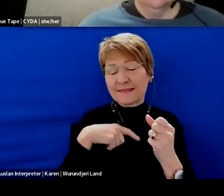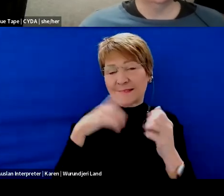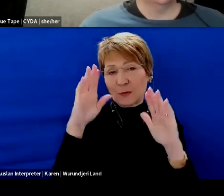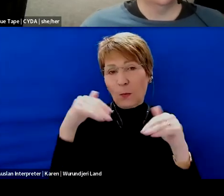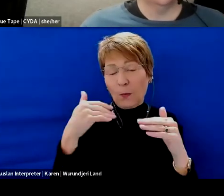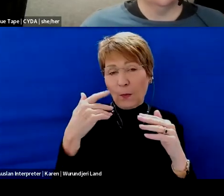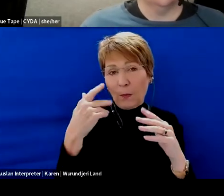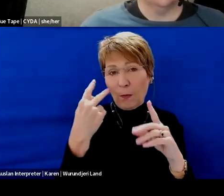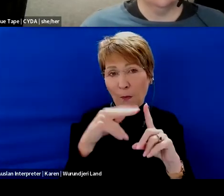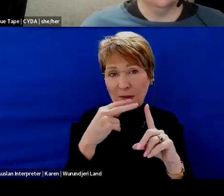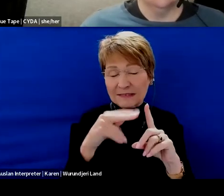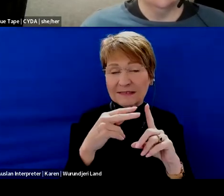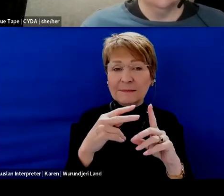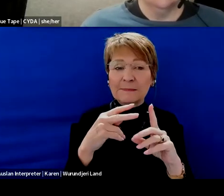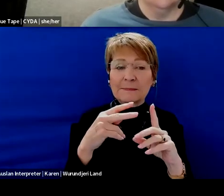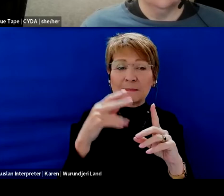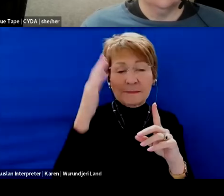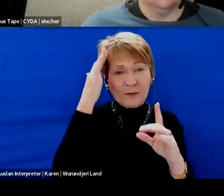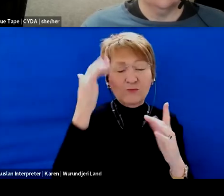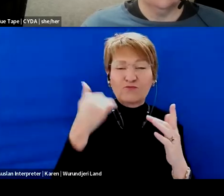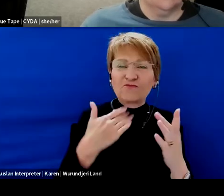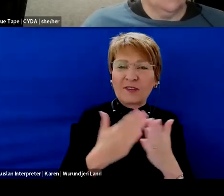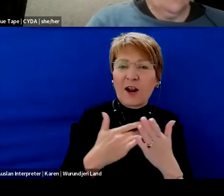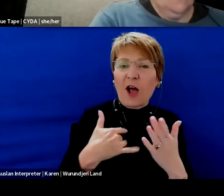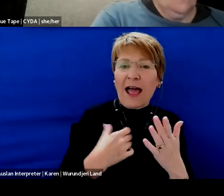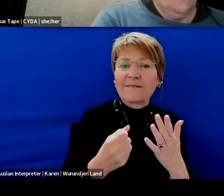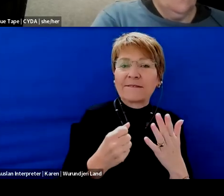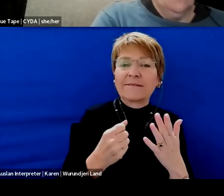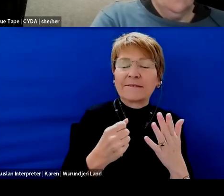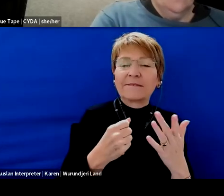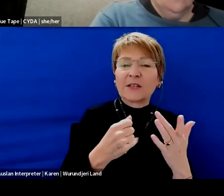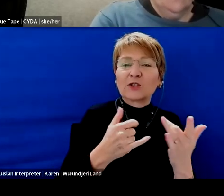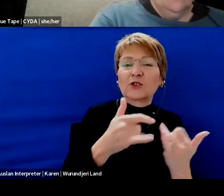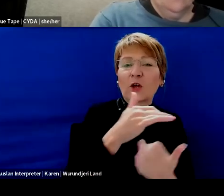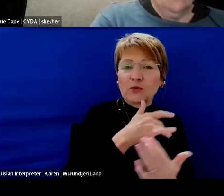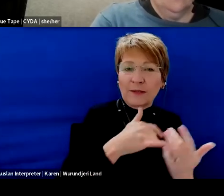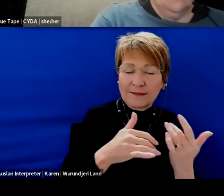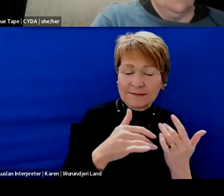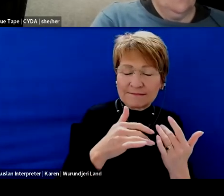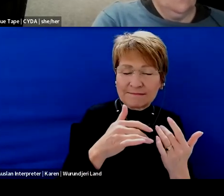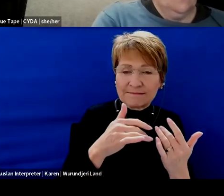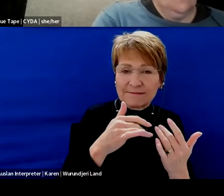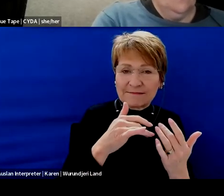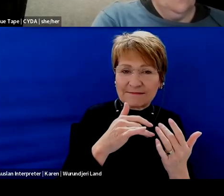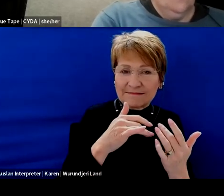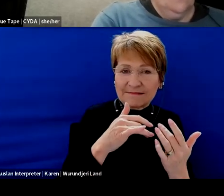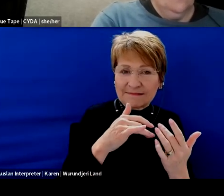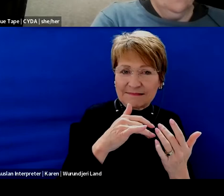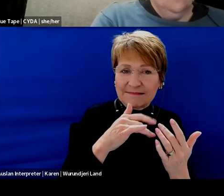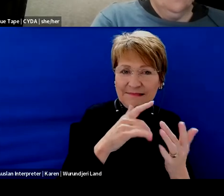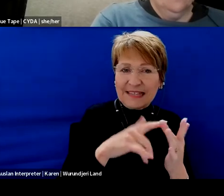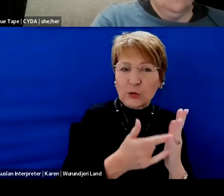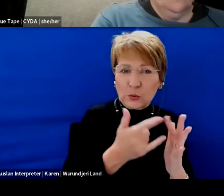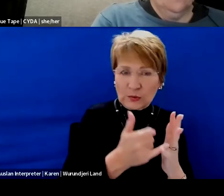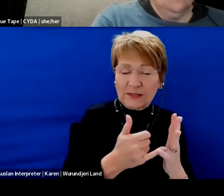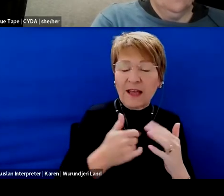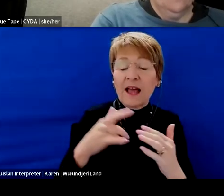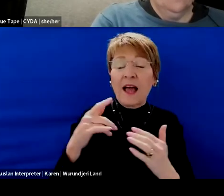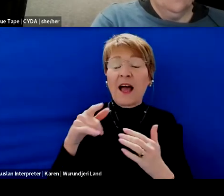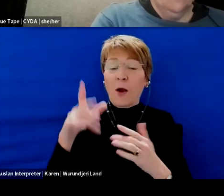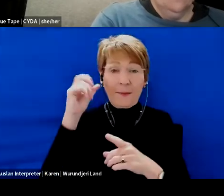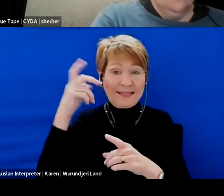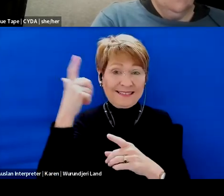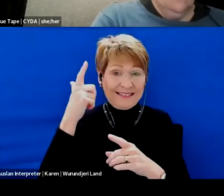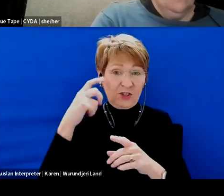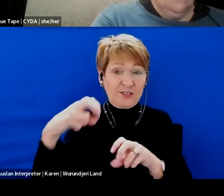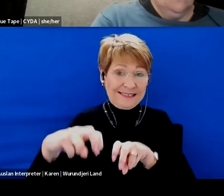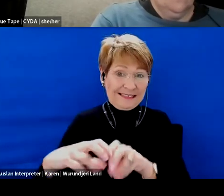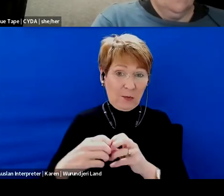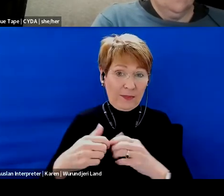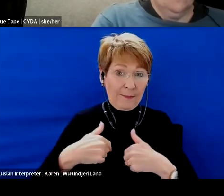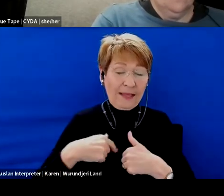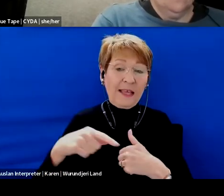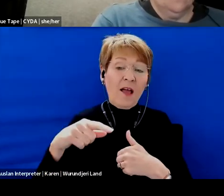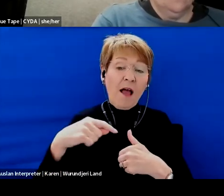issues, and also a lot of typical non social issues. And I remember my teacher sitting me down, reading, I was, I wasn't okay right up but shame read it to me.